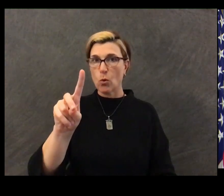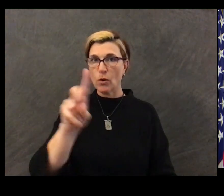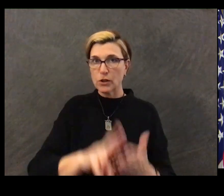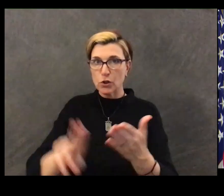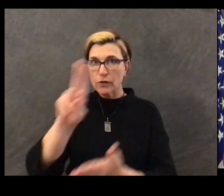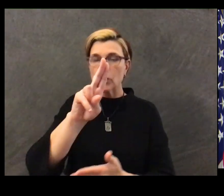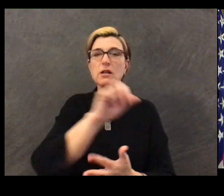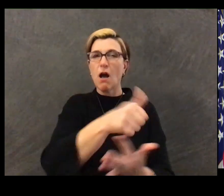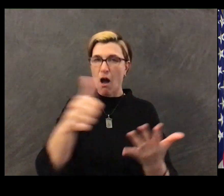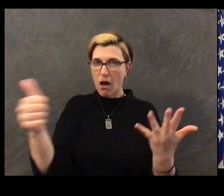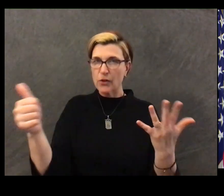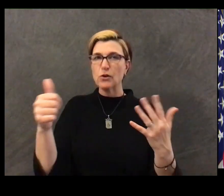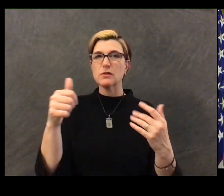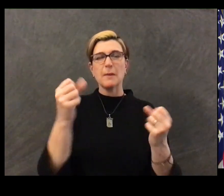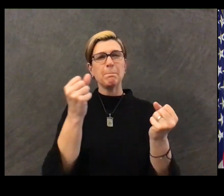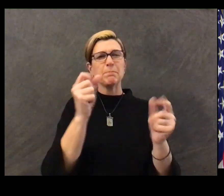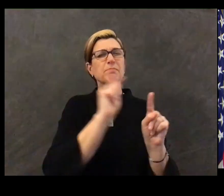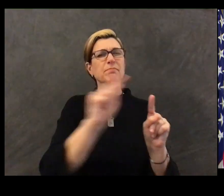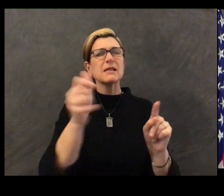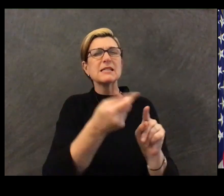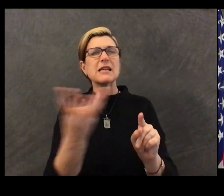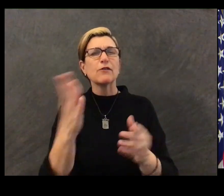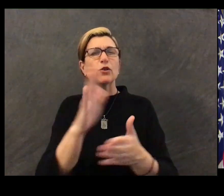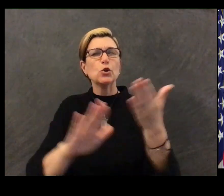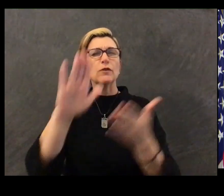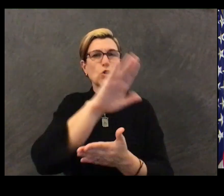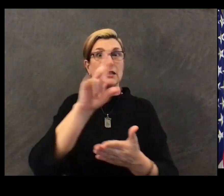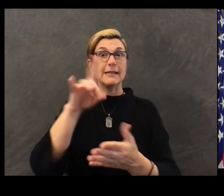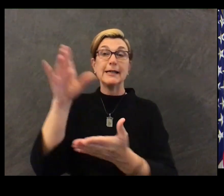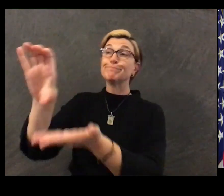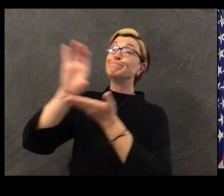both on a university level also on a company level some of the companies were